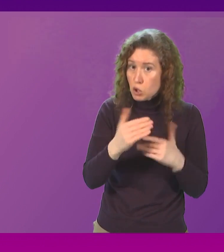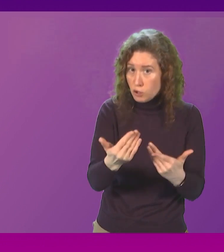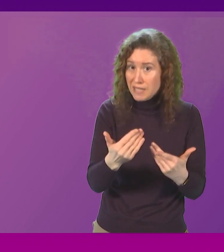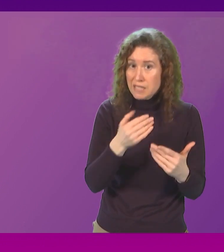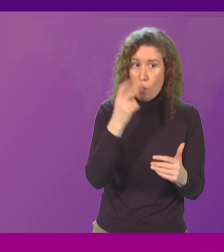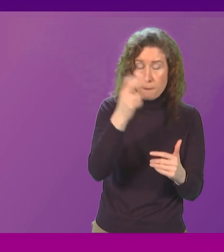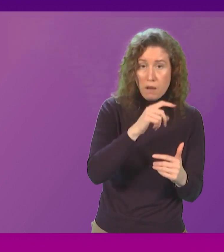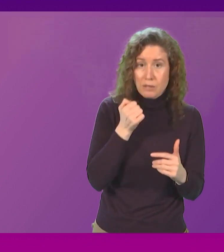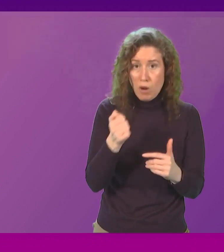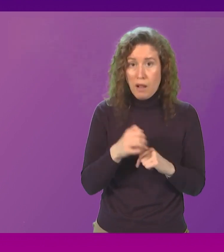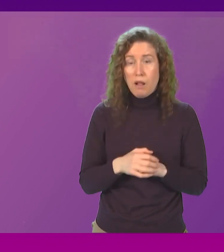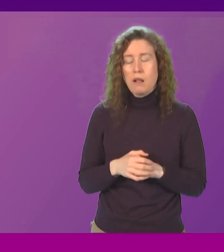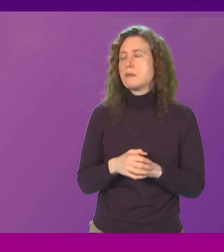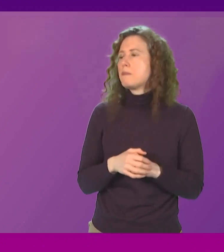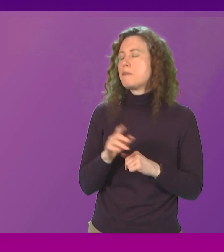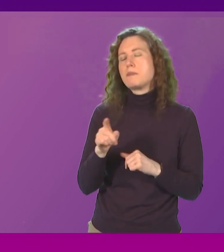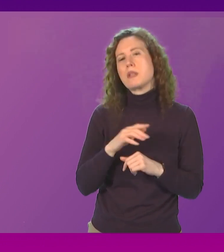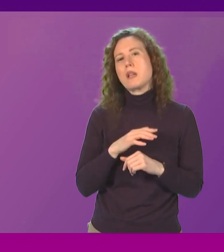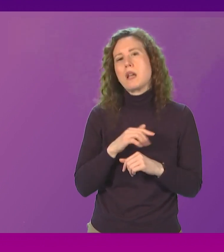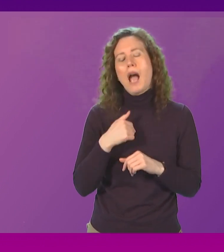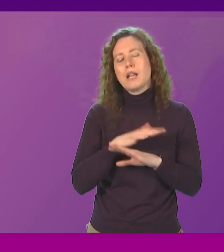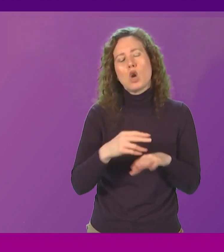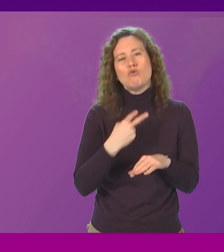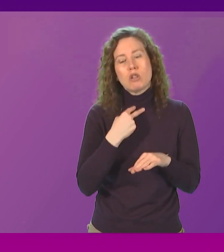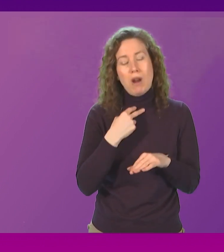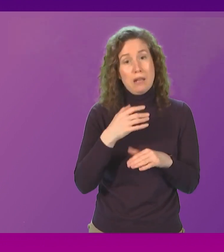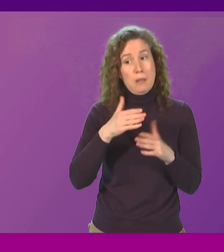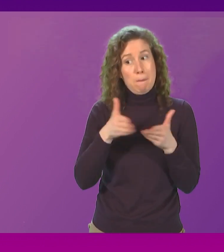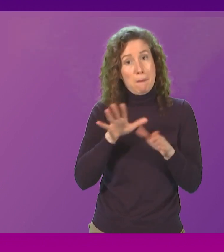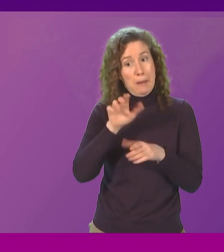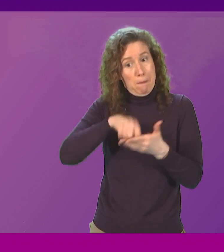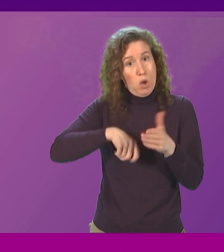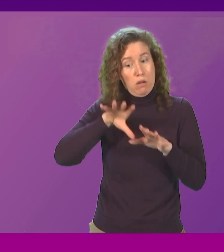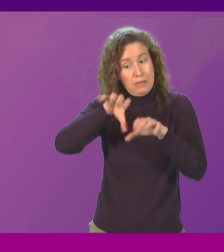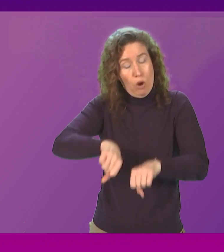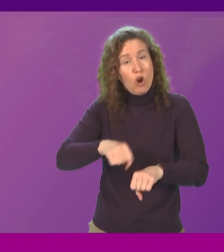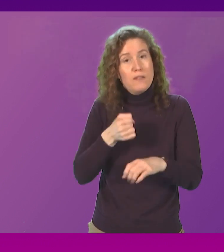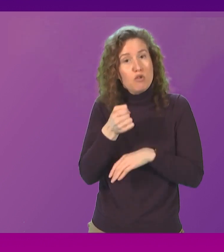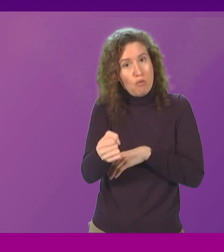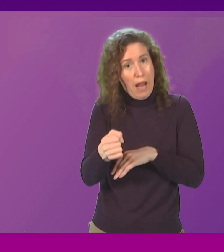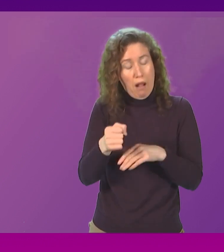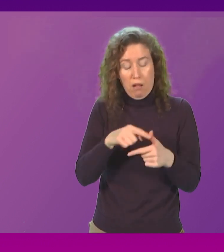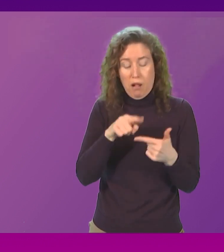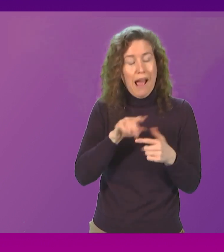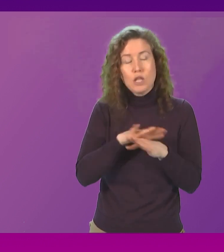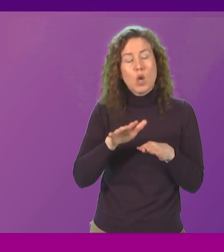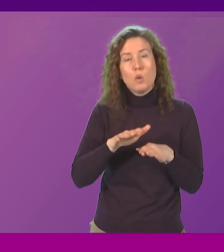I do not regret public ownership of our railways, I do not regret the changes to bus franchising